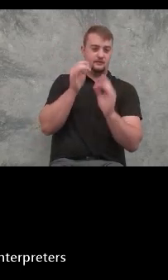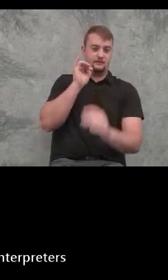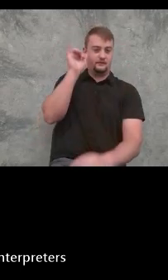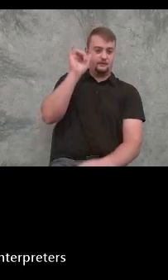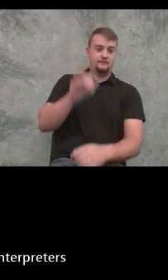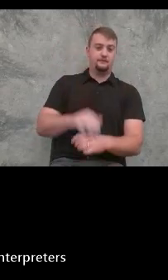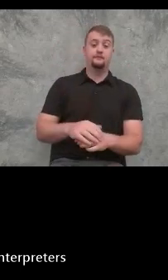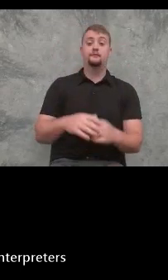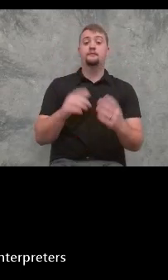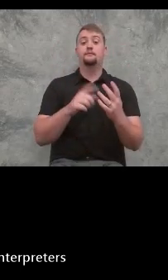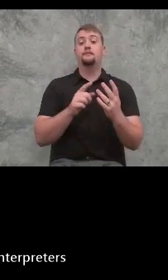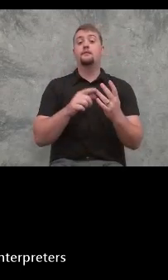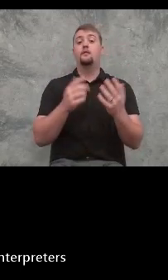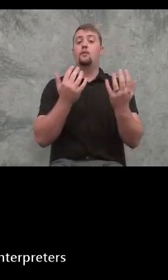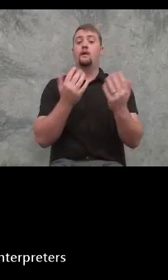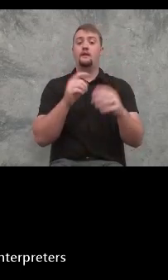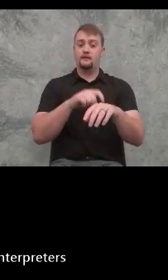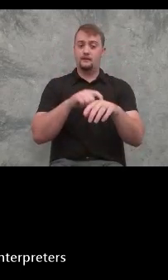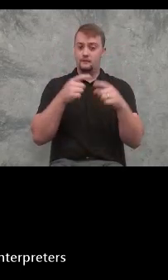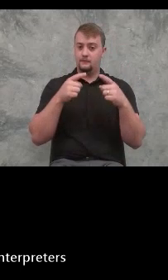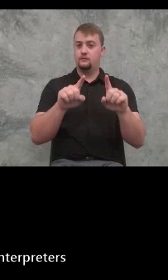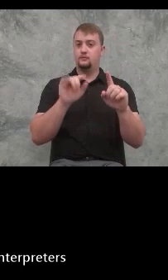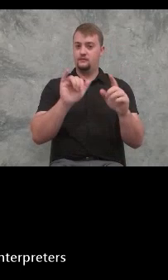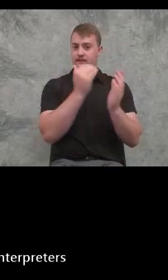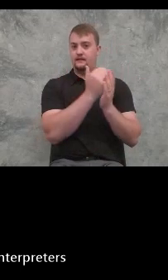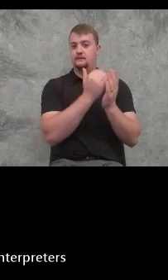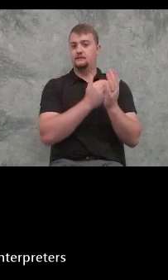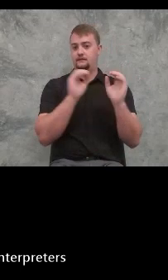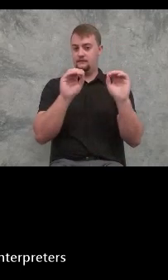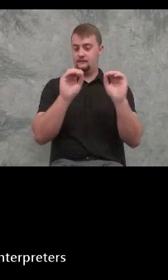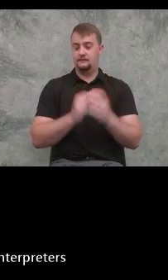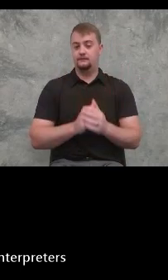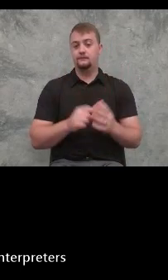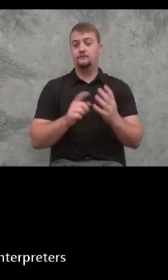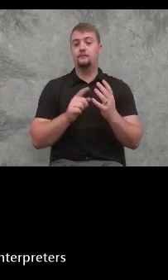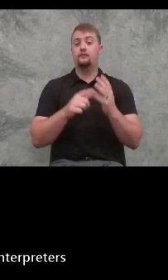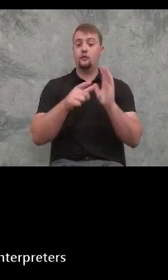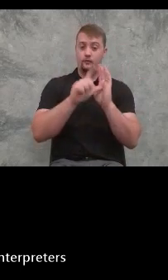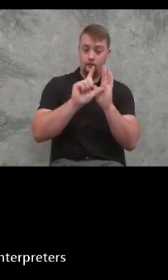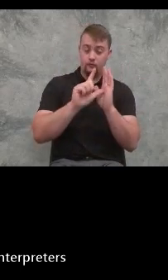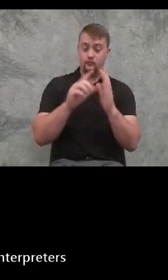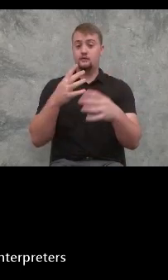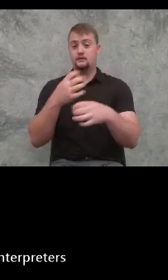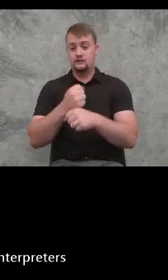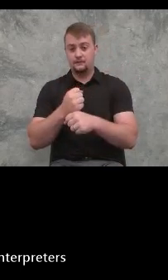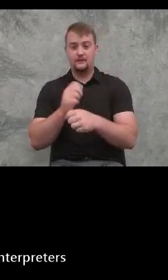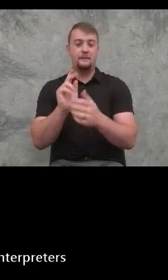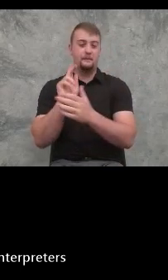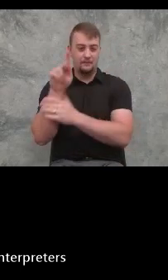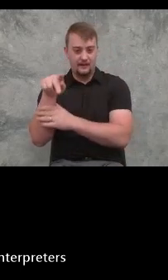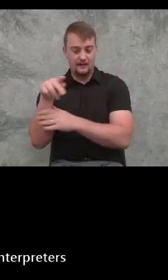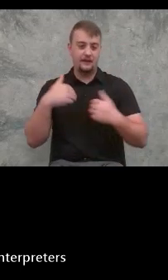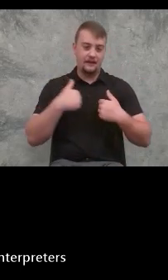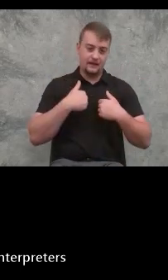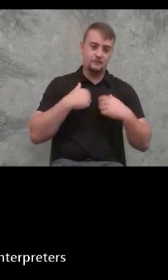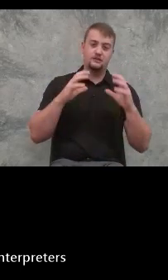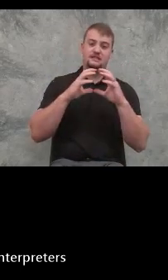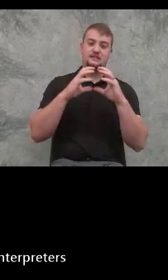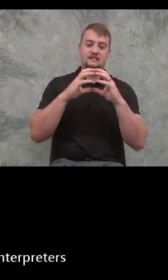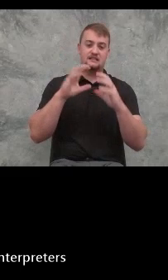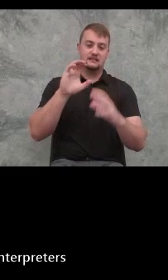using wait time throughout the lesson, reviewing and summarizing of plant and animal cells, and